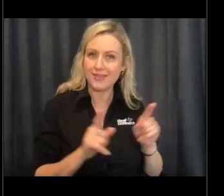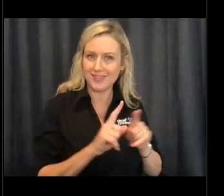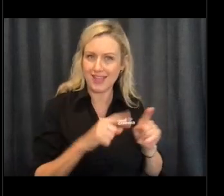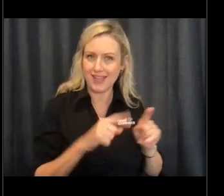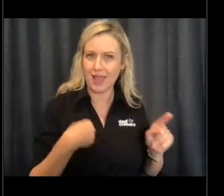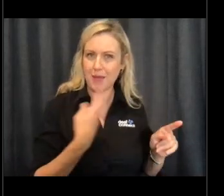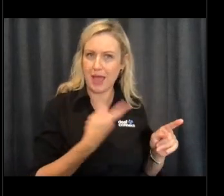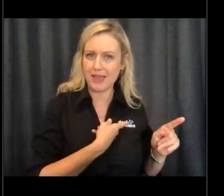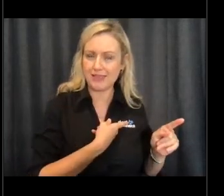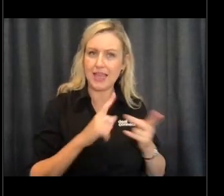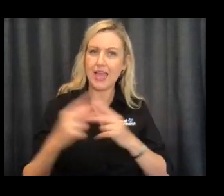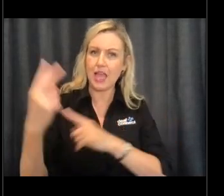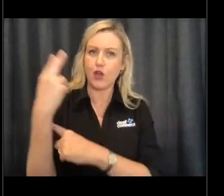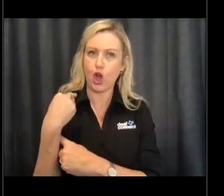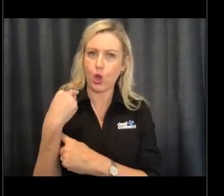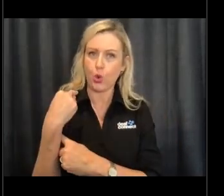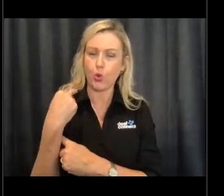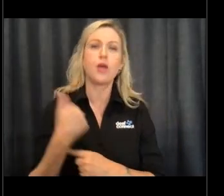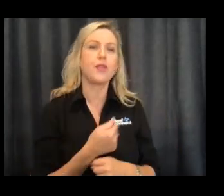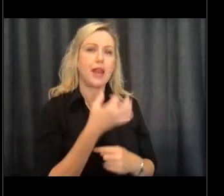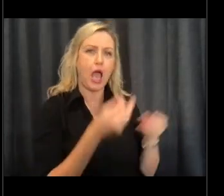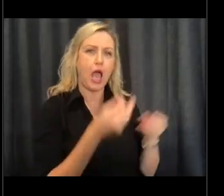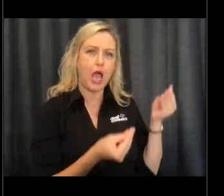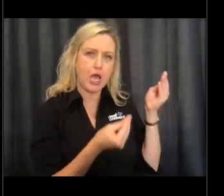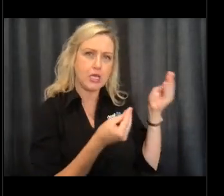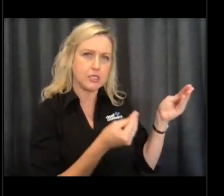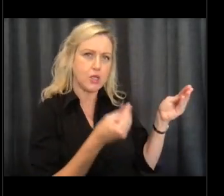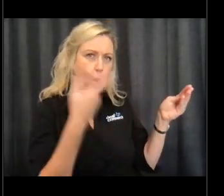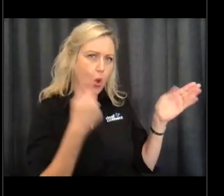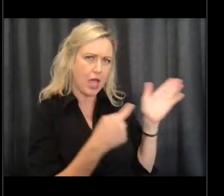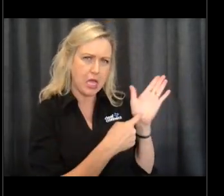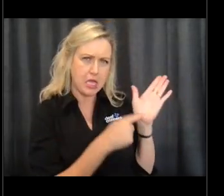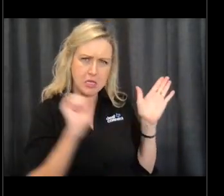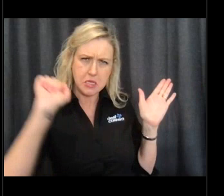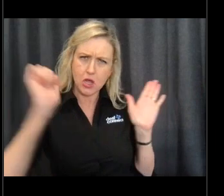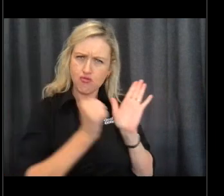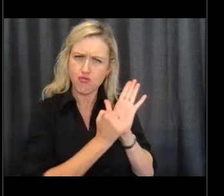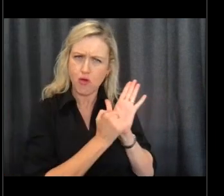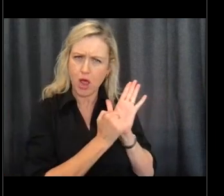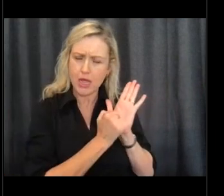a lawyer and say, are they right. If they prove it, happy days.